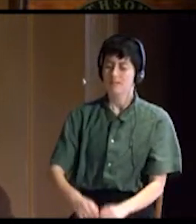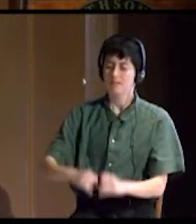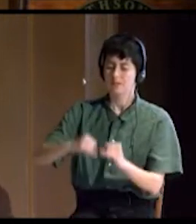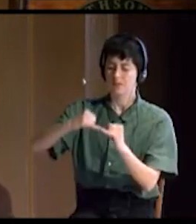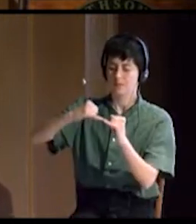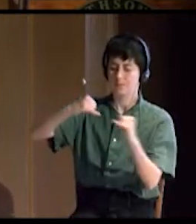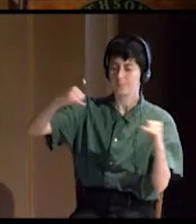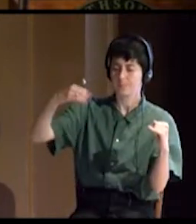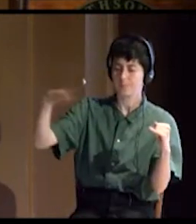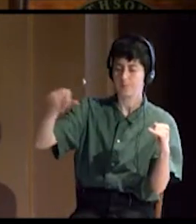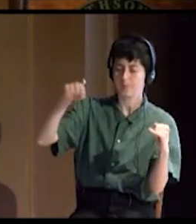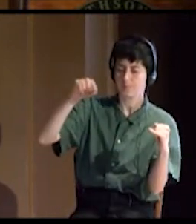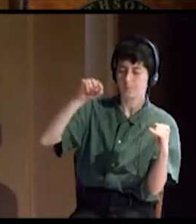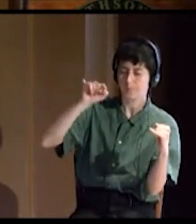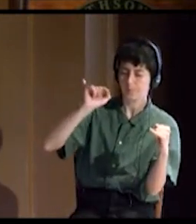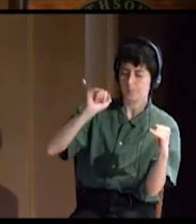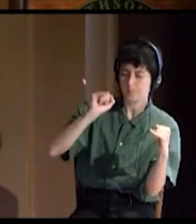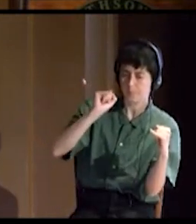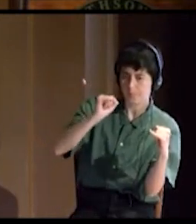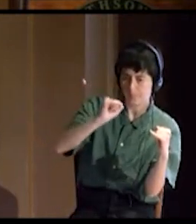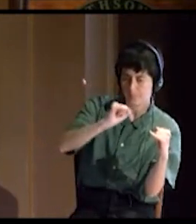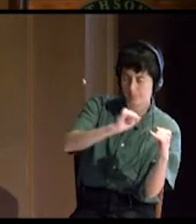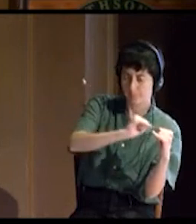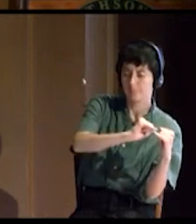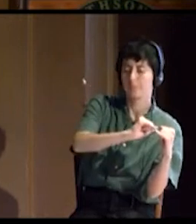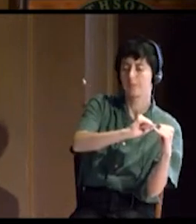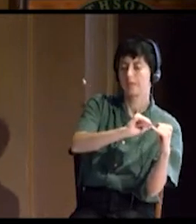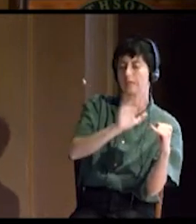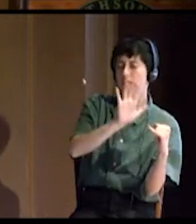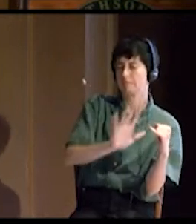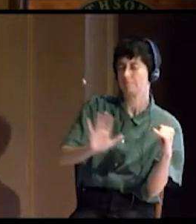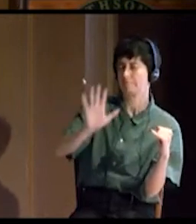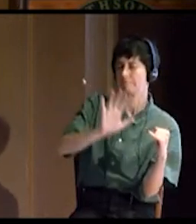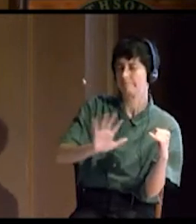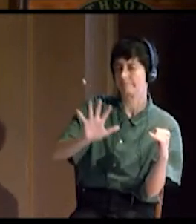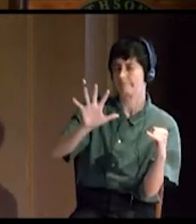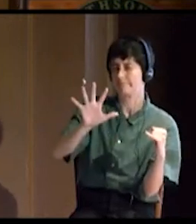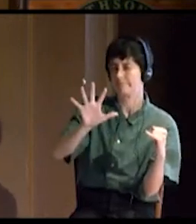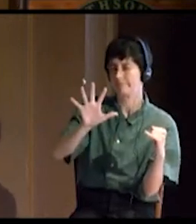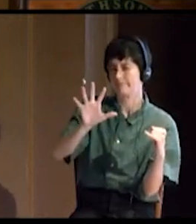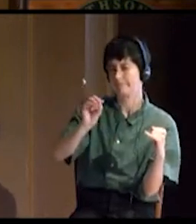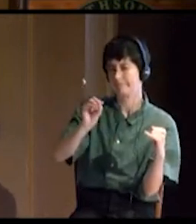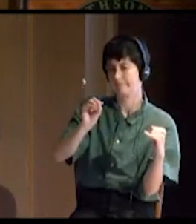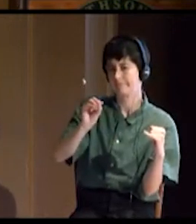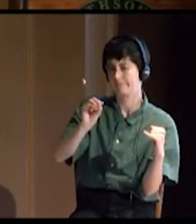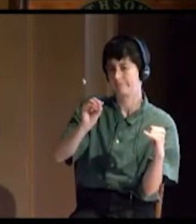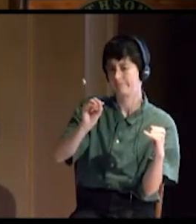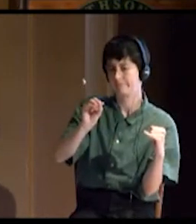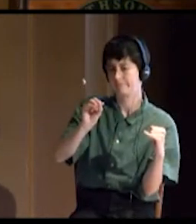and may have provided the genomic novelty that allowed the diversification of the temperate racemose group.